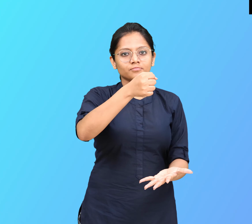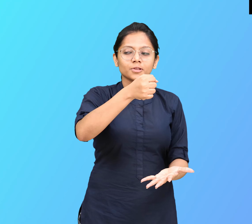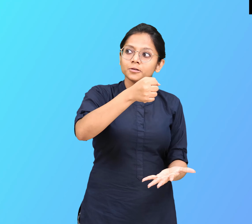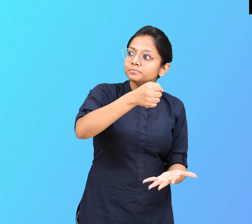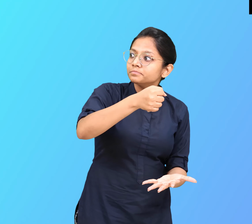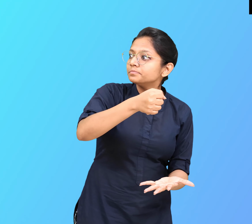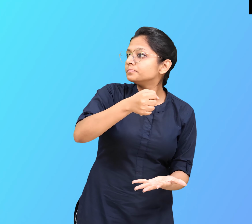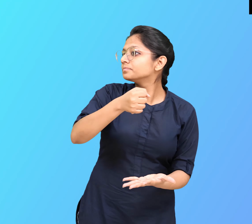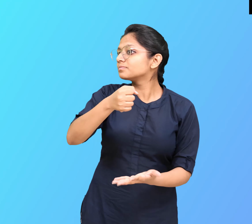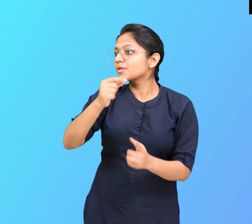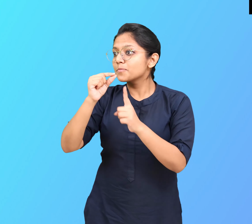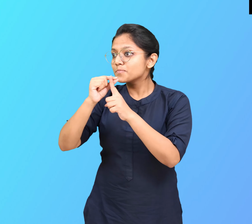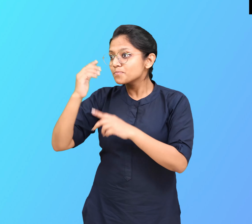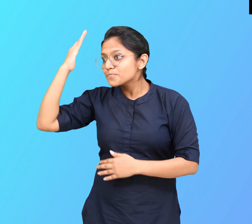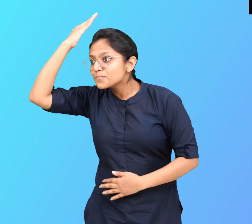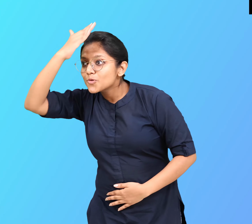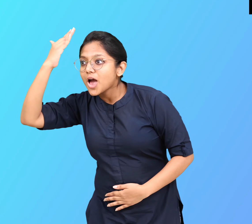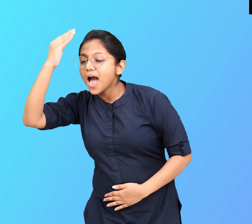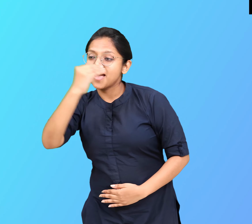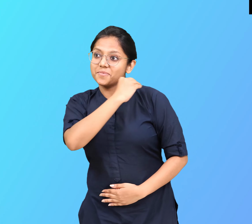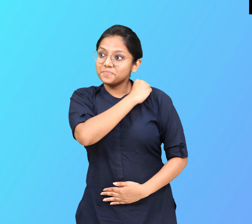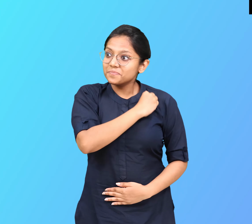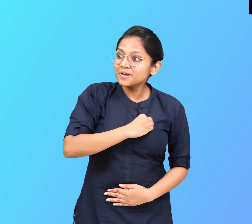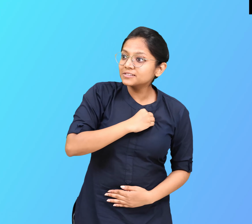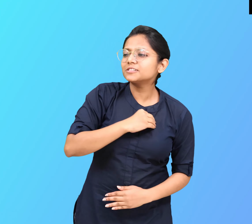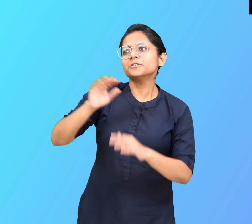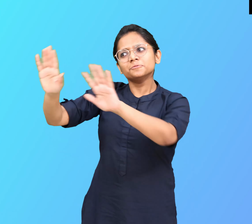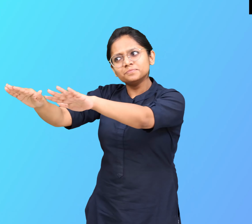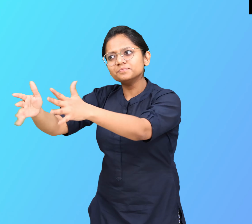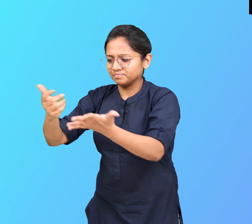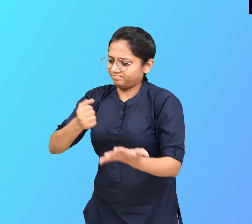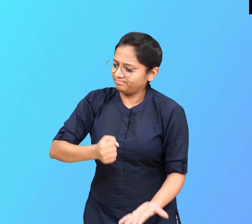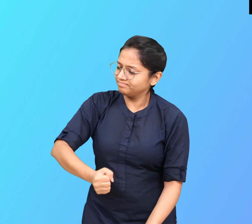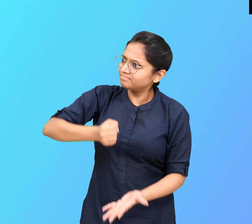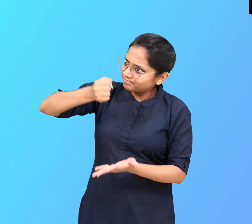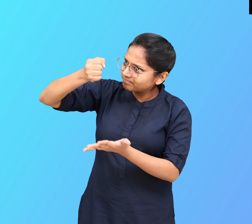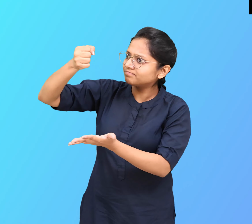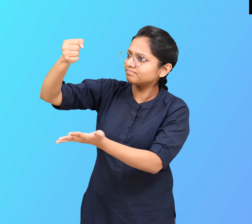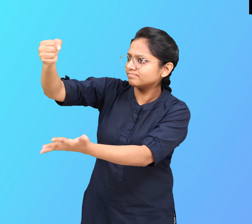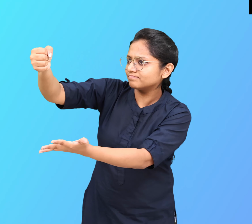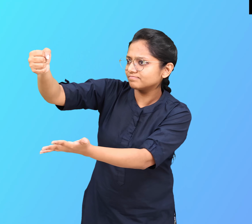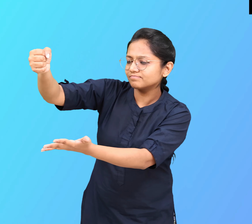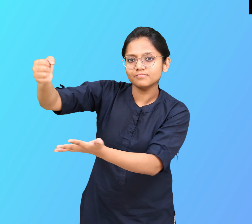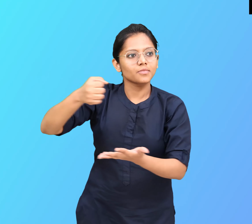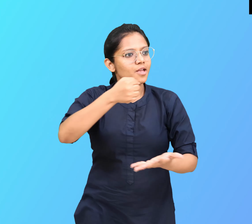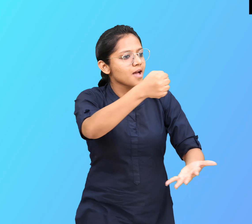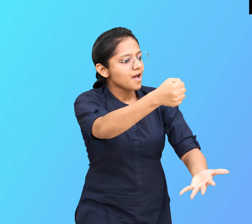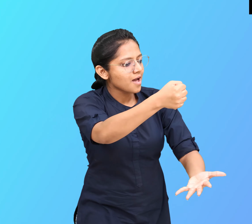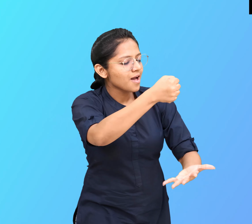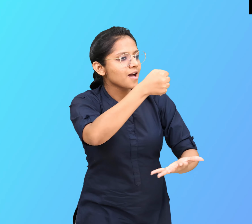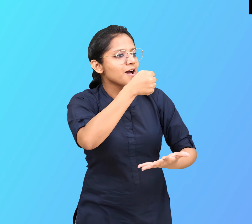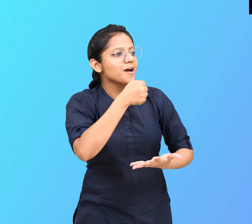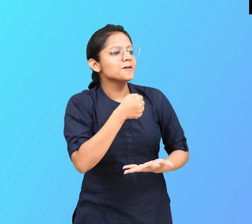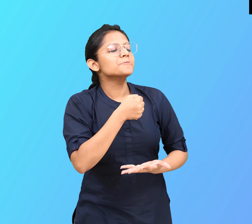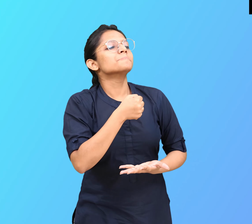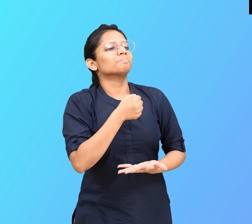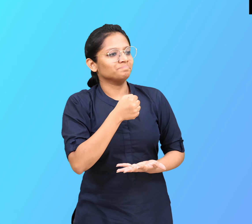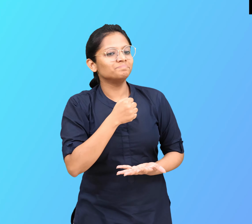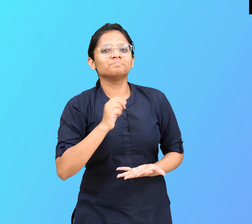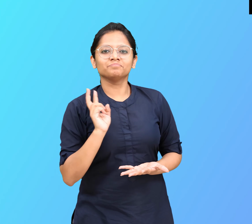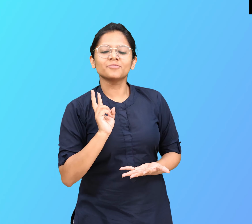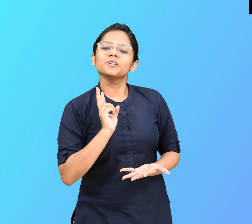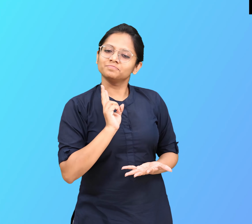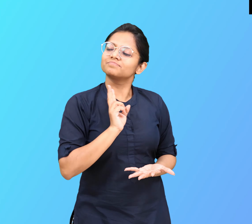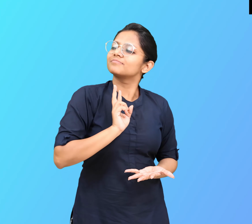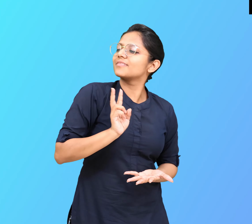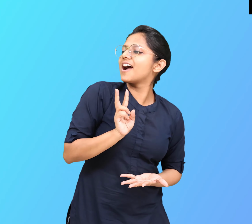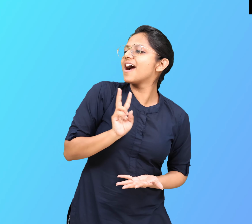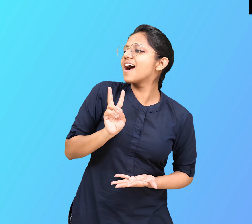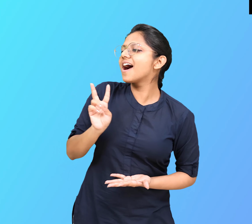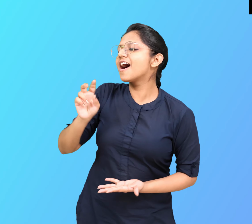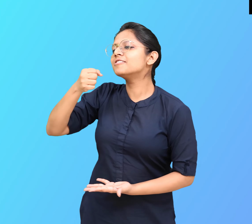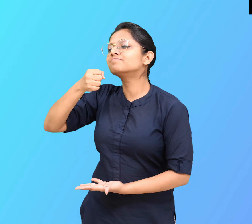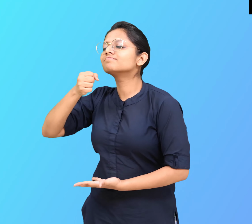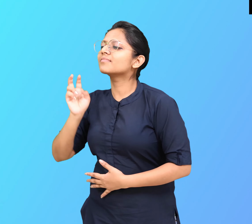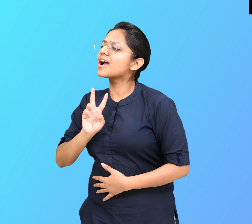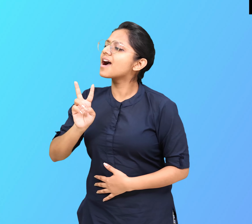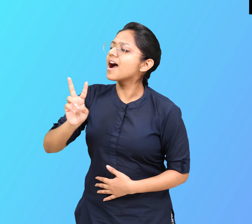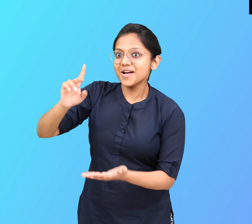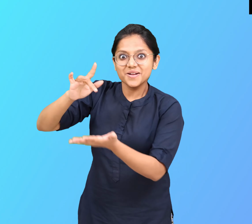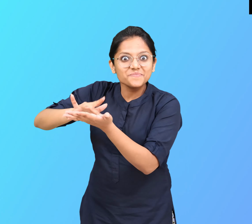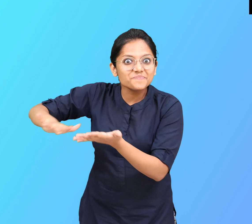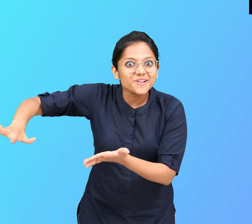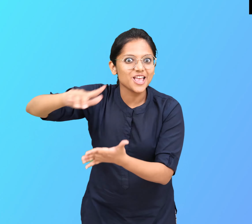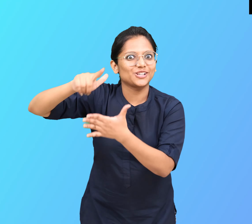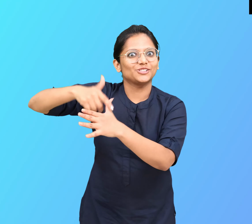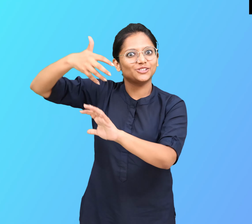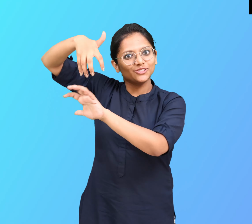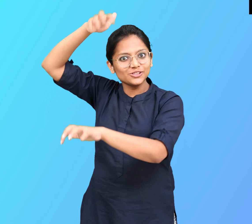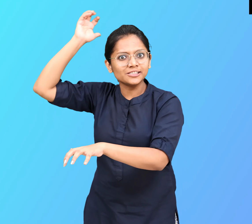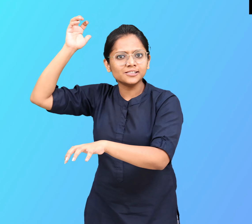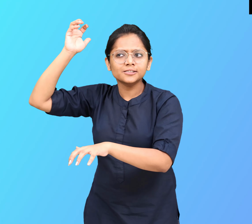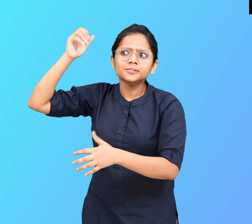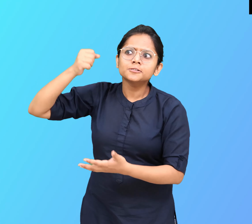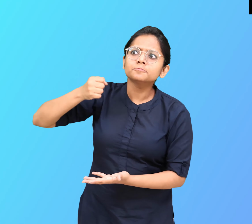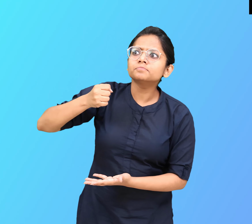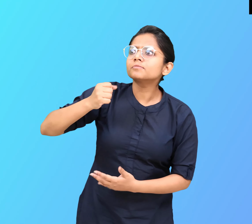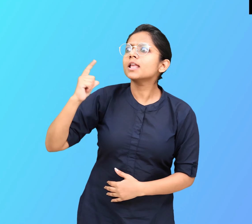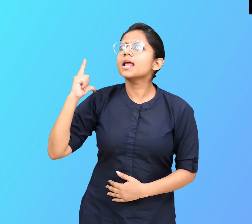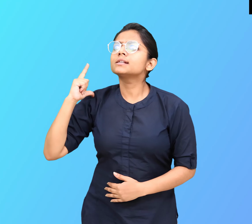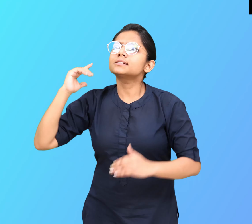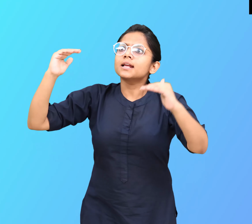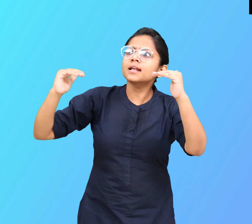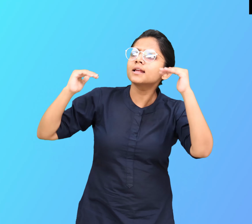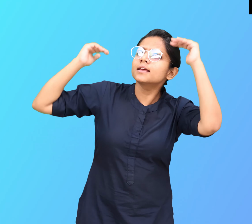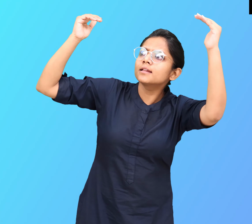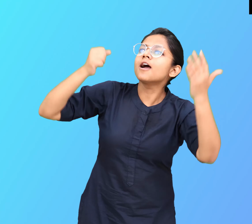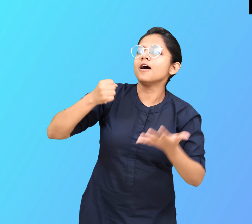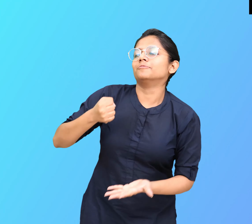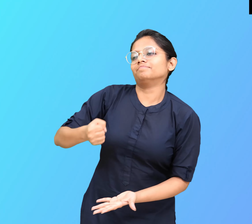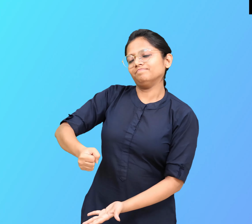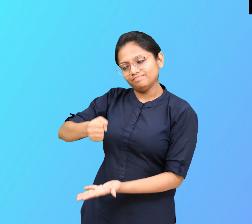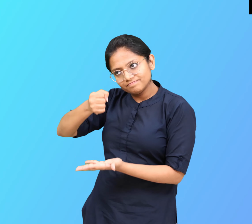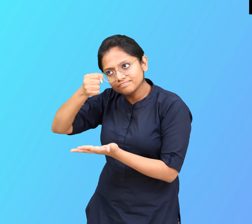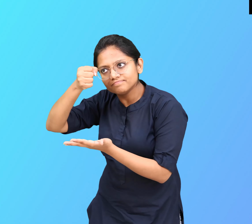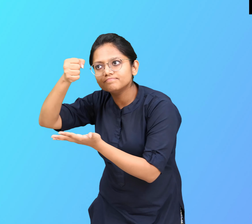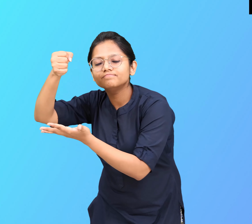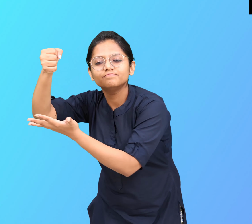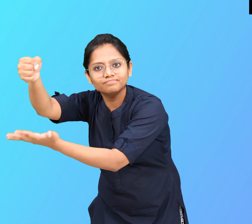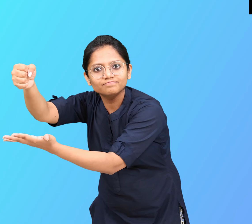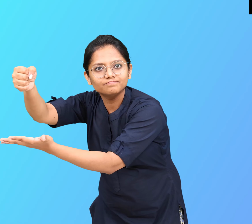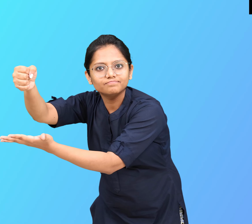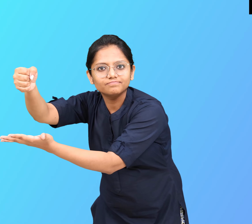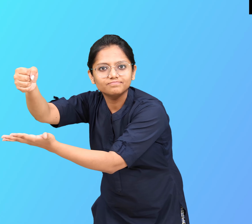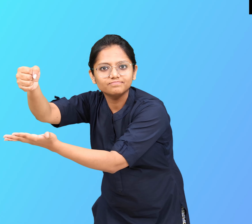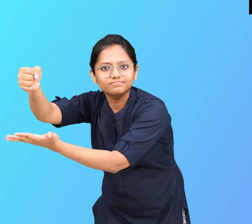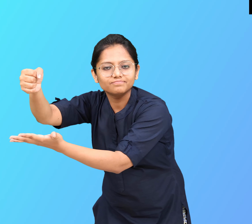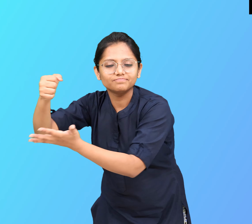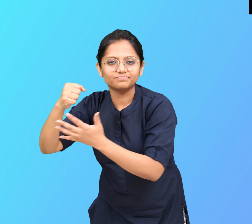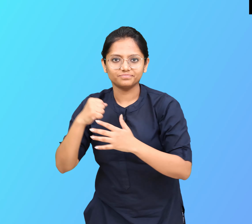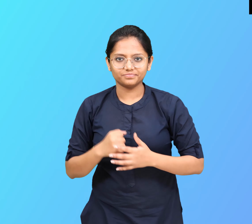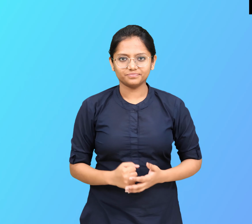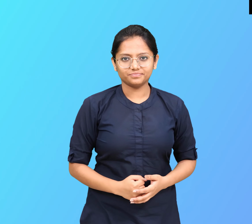They gathered the money and gave it to Barnabas and Saul, who took it to the elders in Judea.